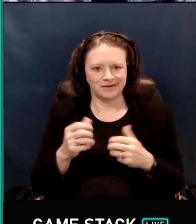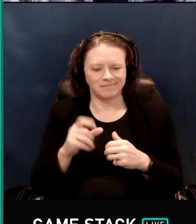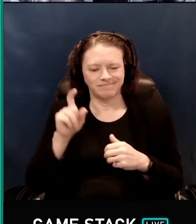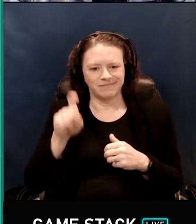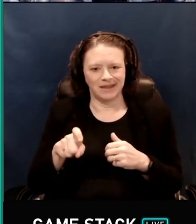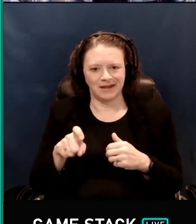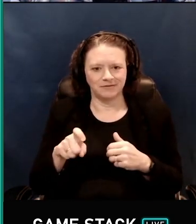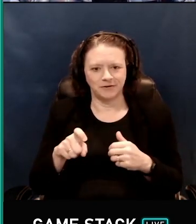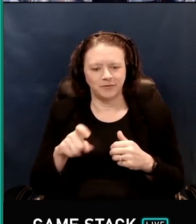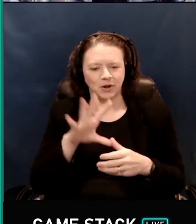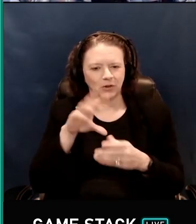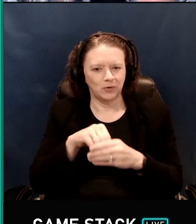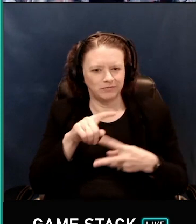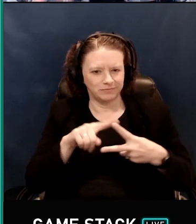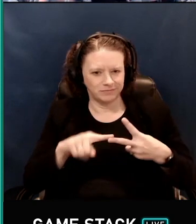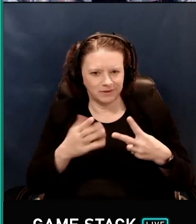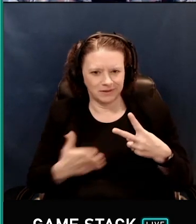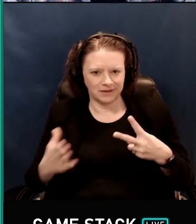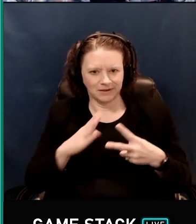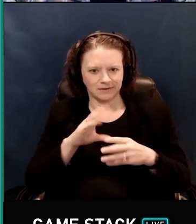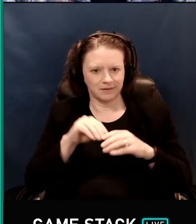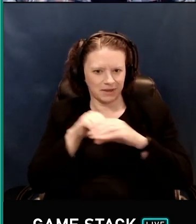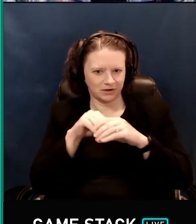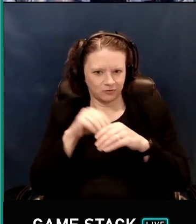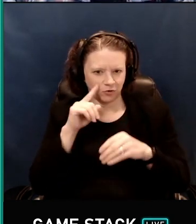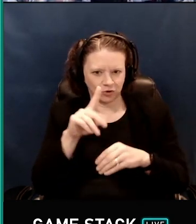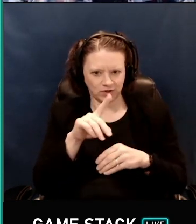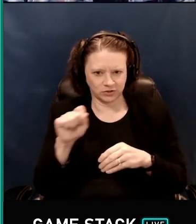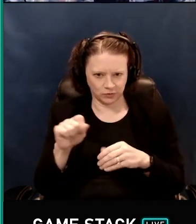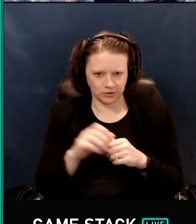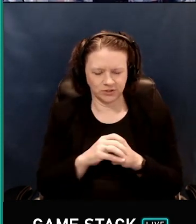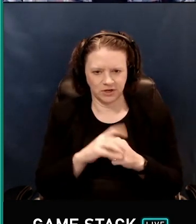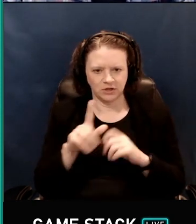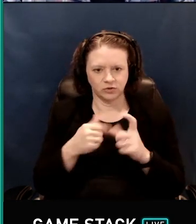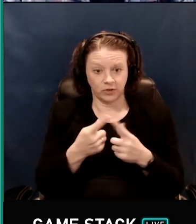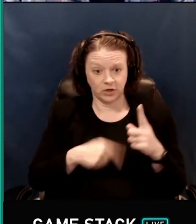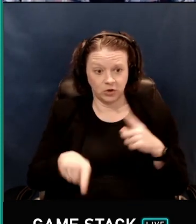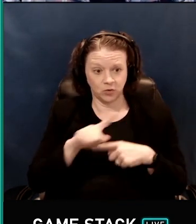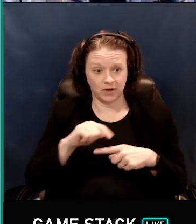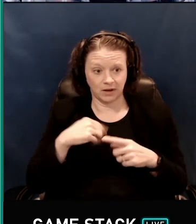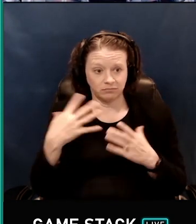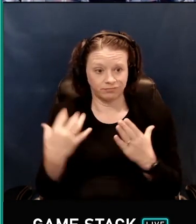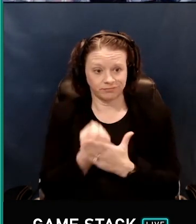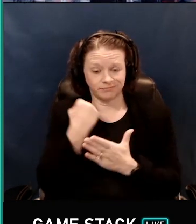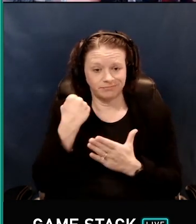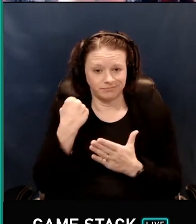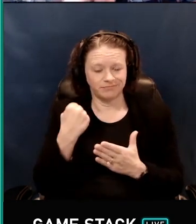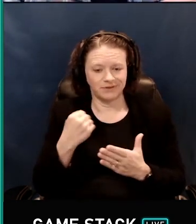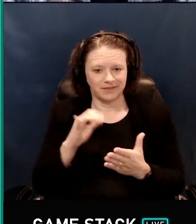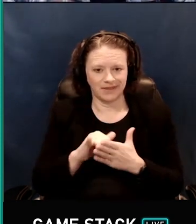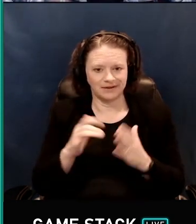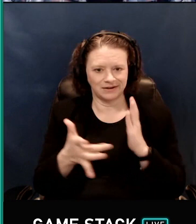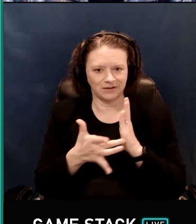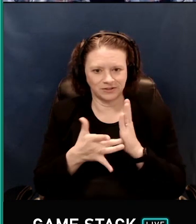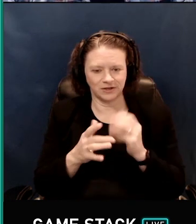package that we'll deliver to you, so that you can take advantage of this technology. So let's take a look at the Windows storage stack.